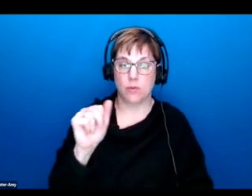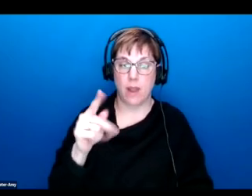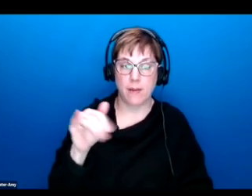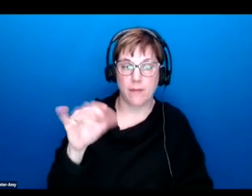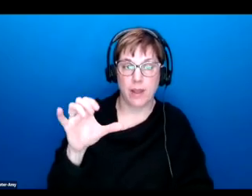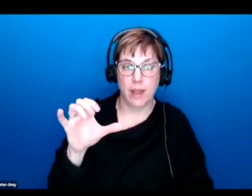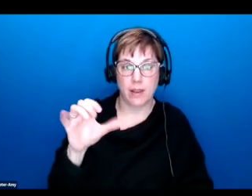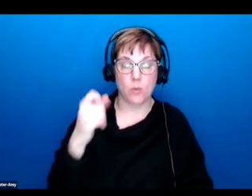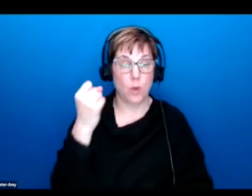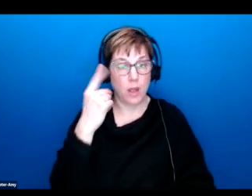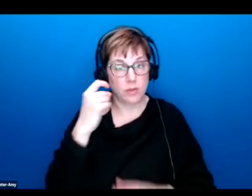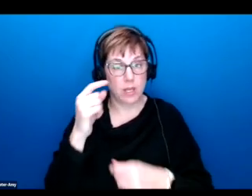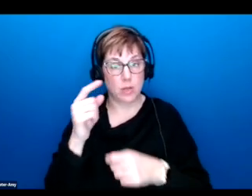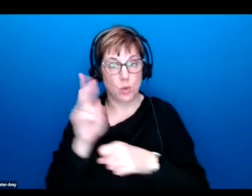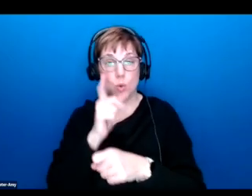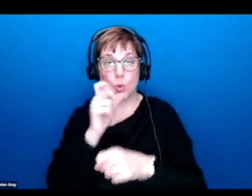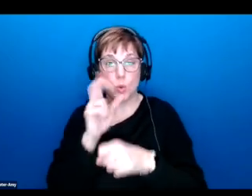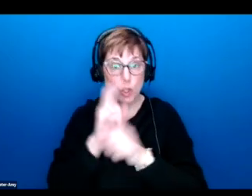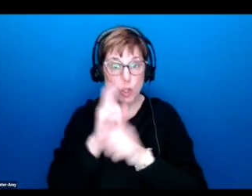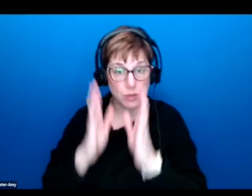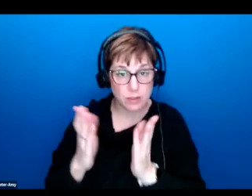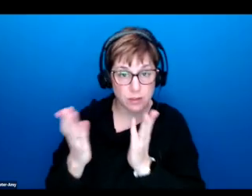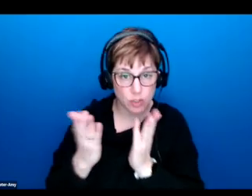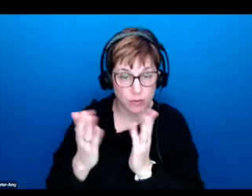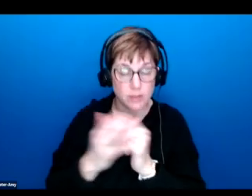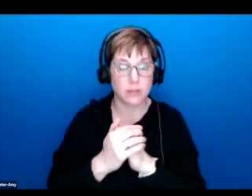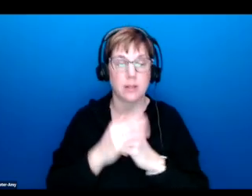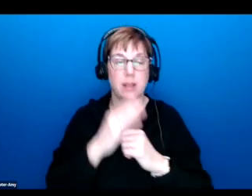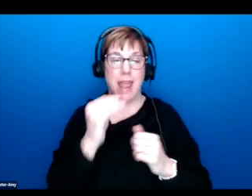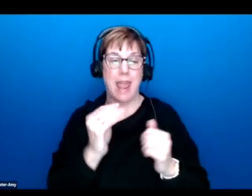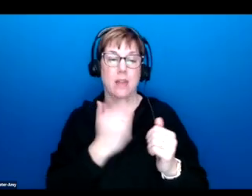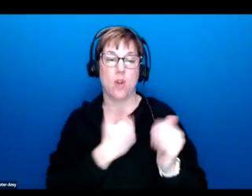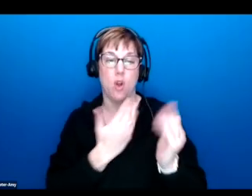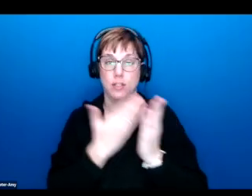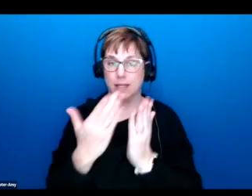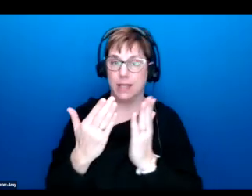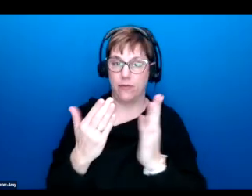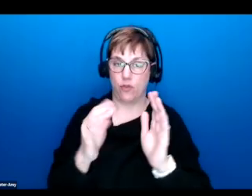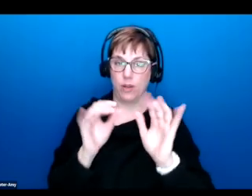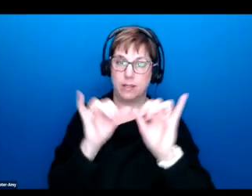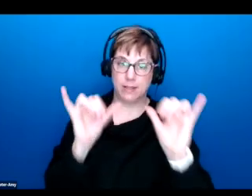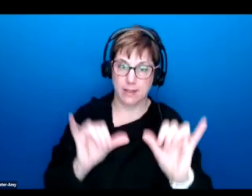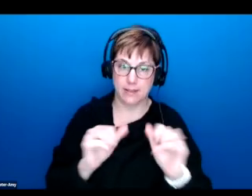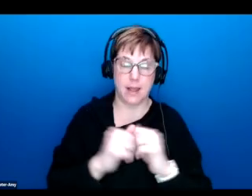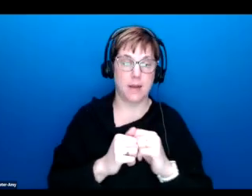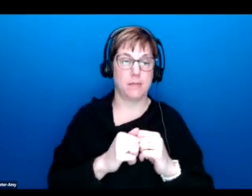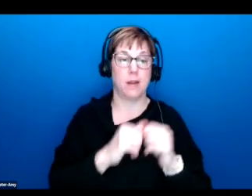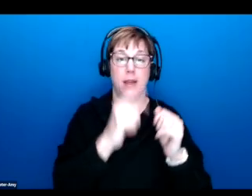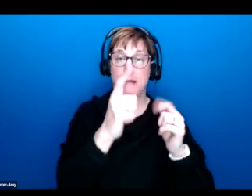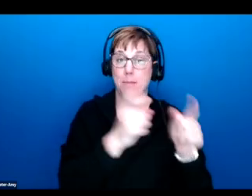the users of these services and also by delivery system. So whether that be managed care or fee